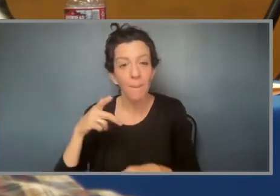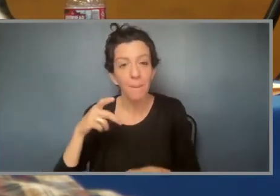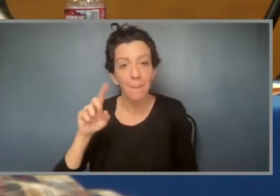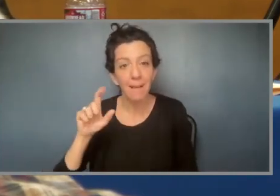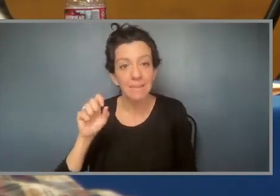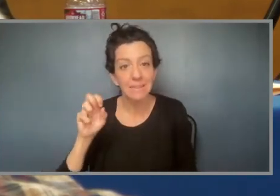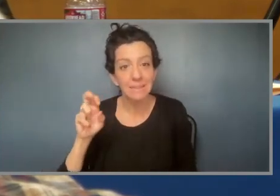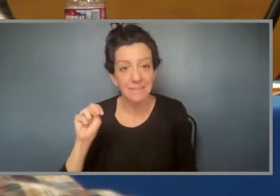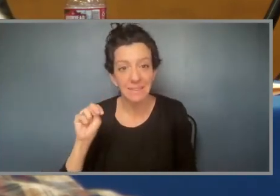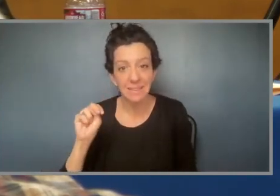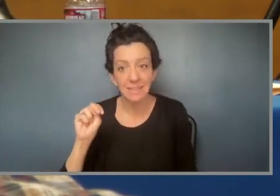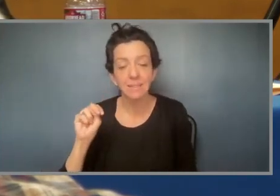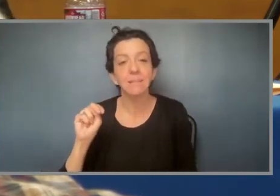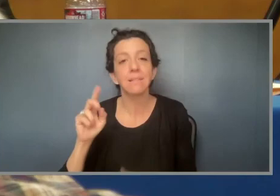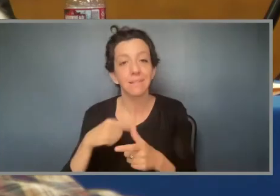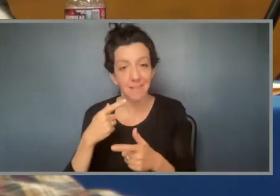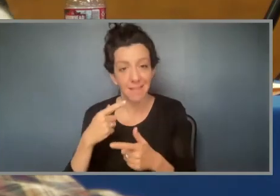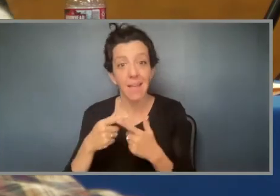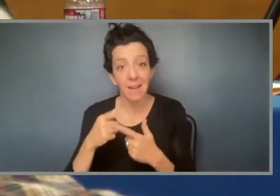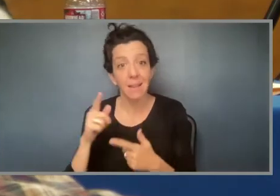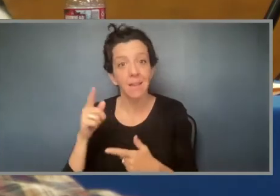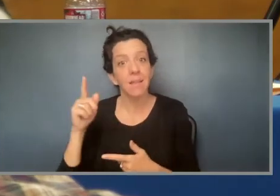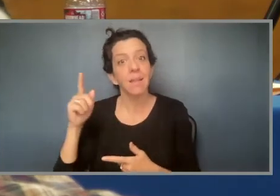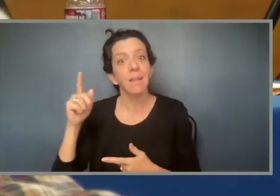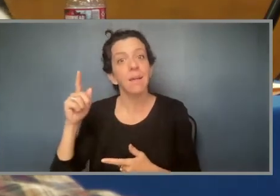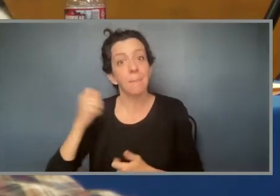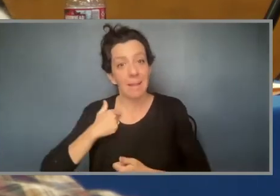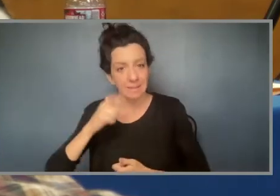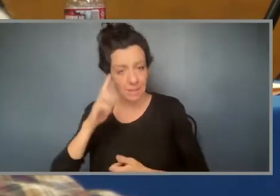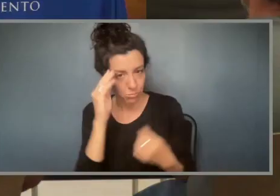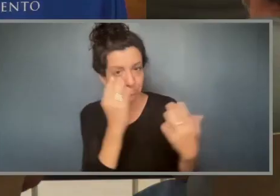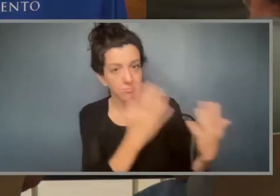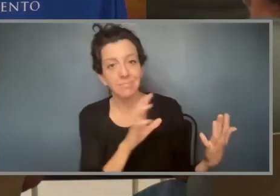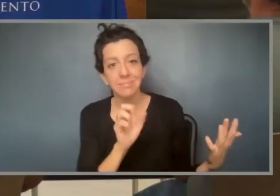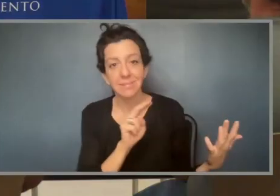Studio: The military will inform the city, the census bureau of that and the census Bureau will impute 10,000 people into that.